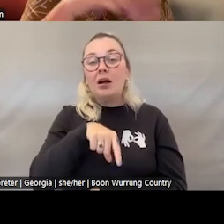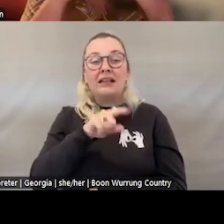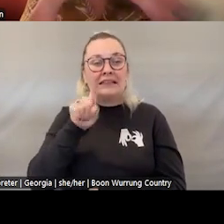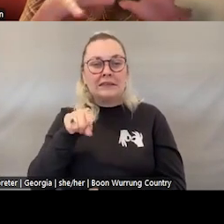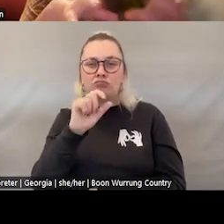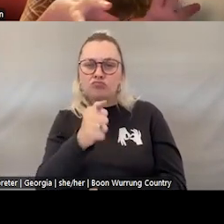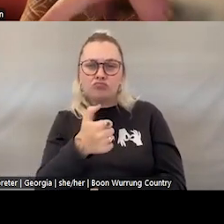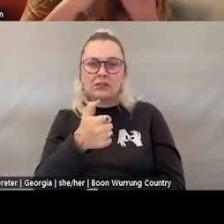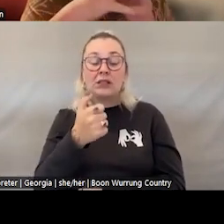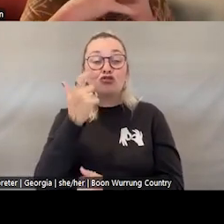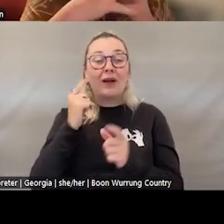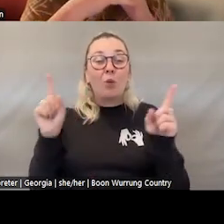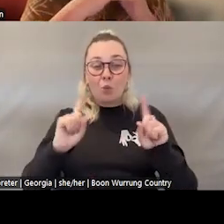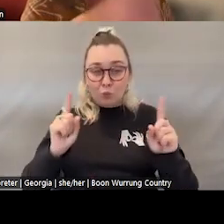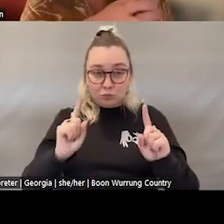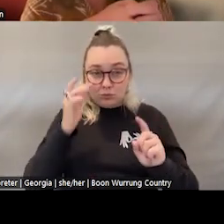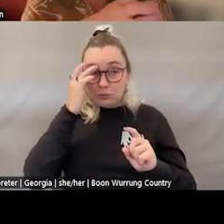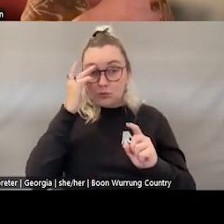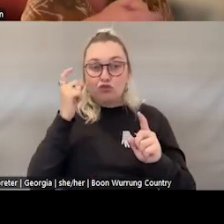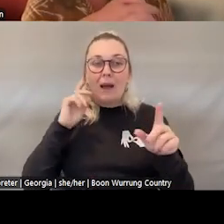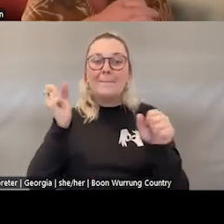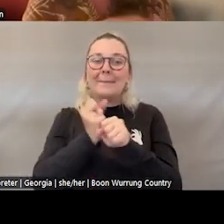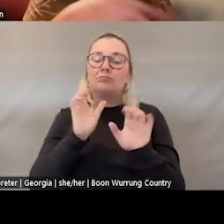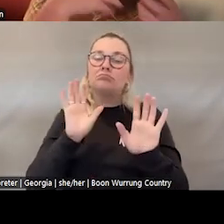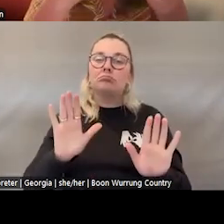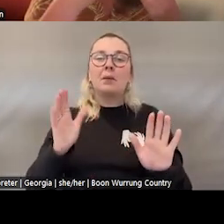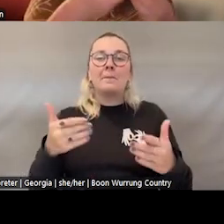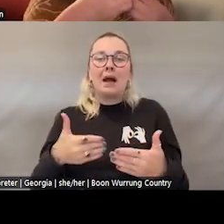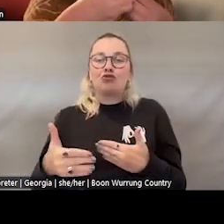What we are trying to do, we are trying to keep it manageable, that is the key. We don't